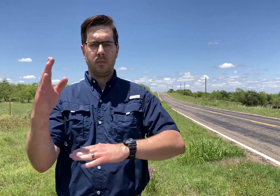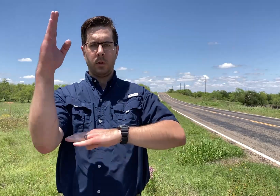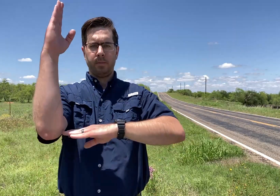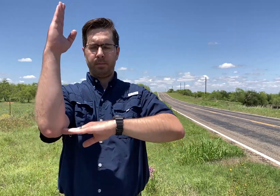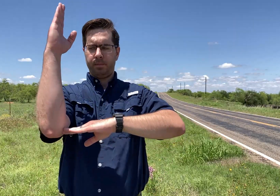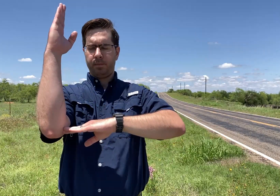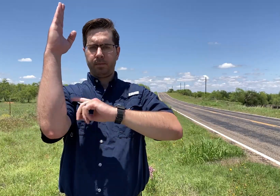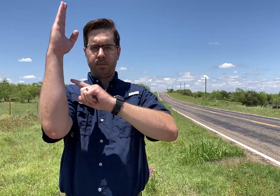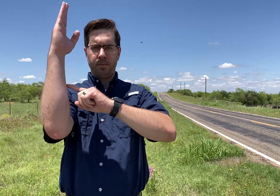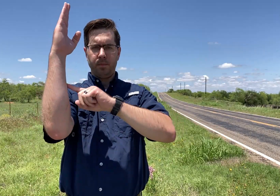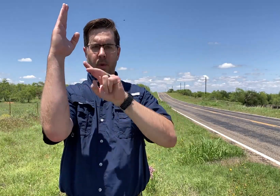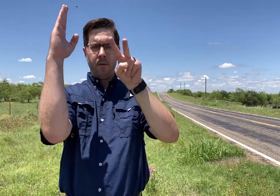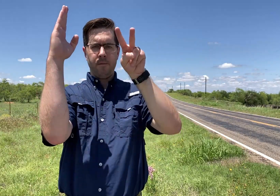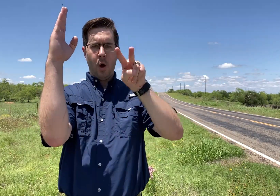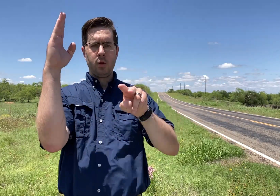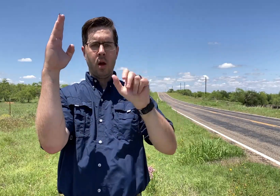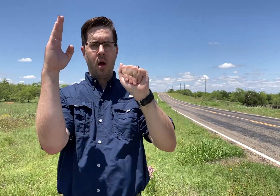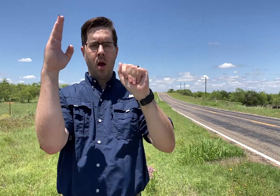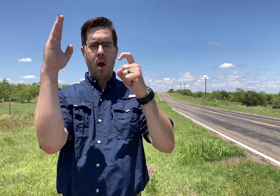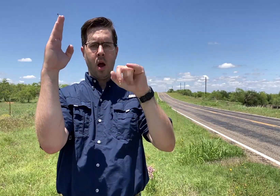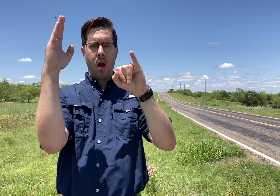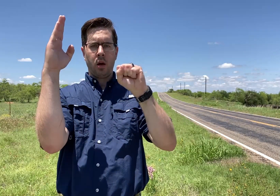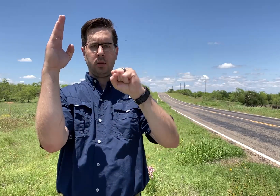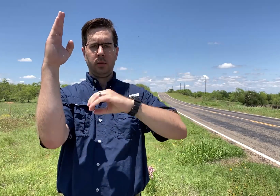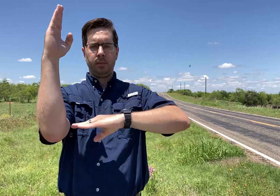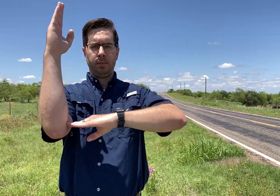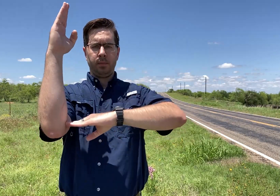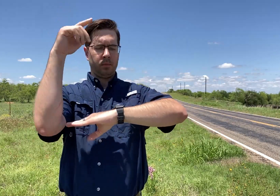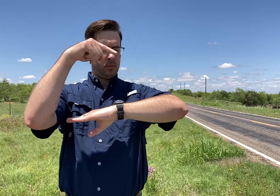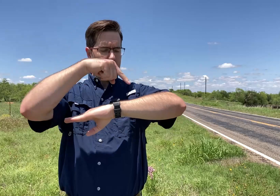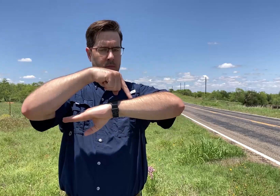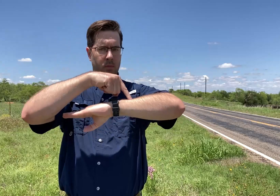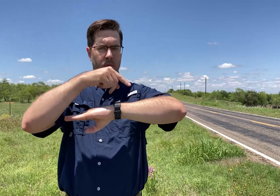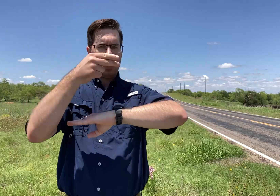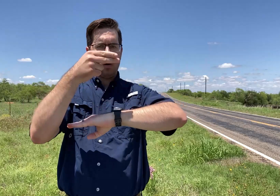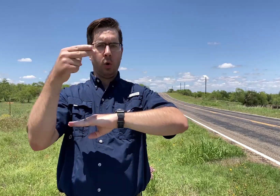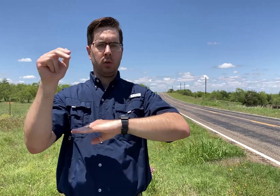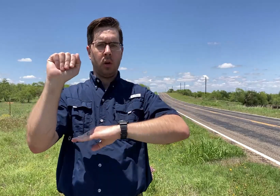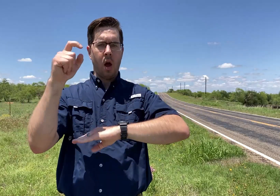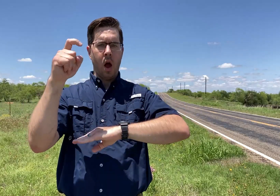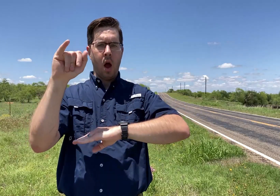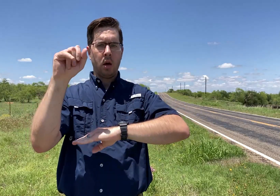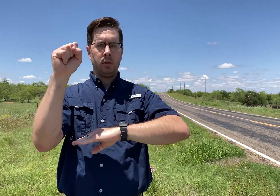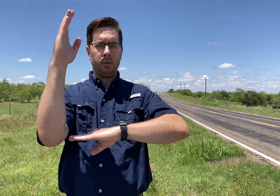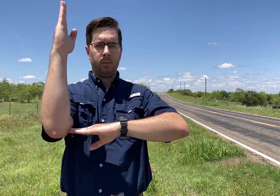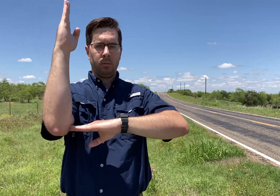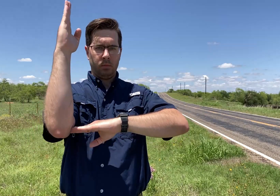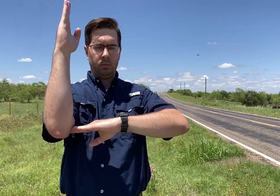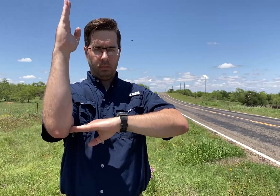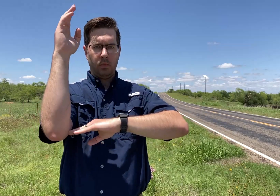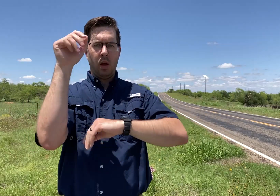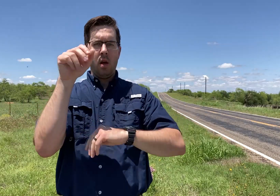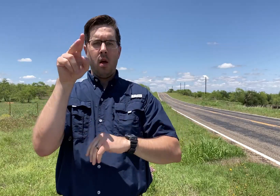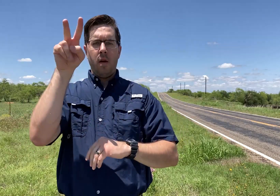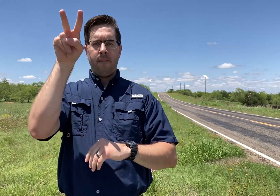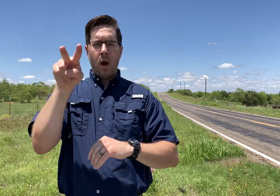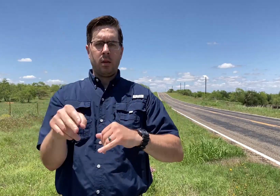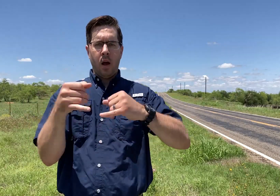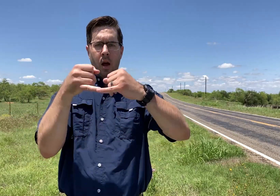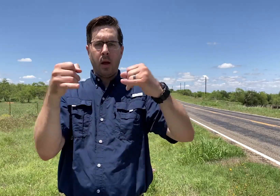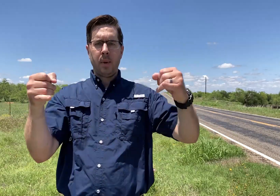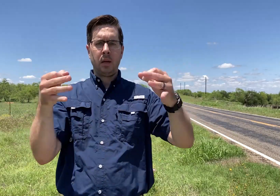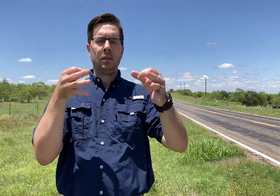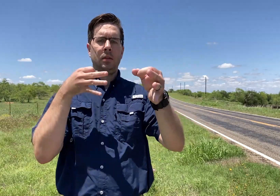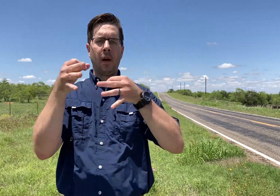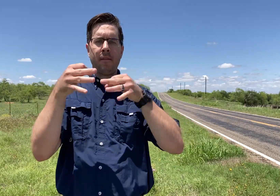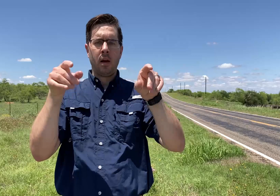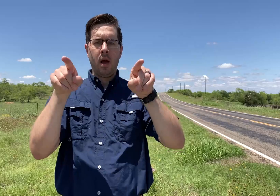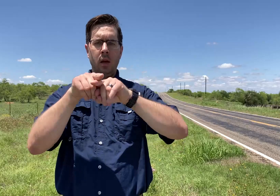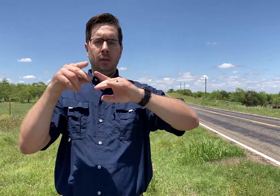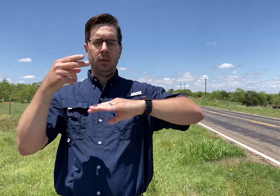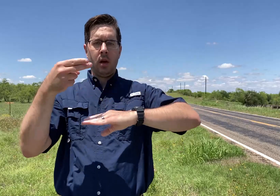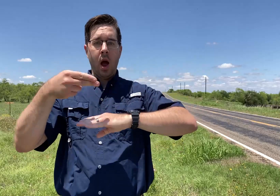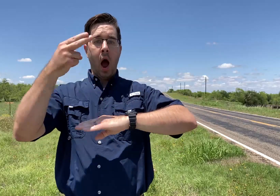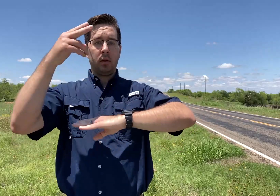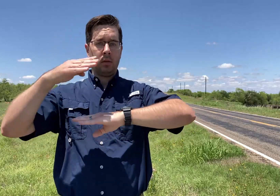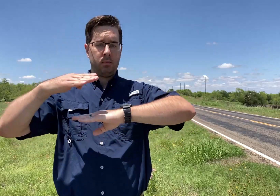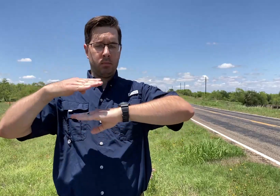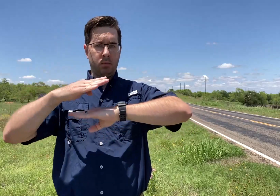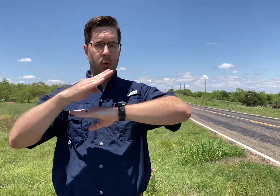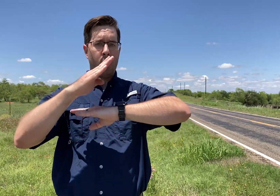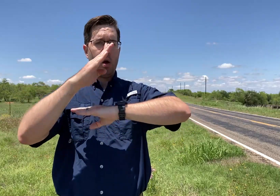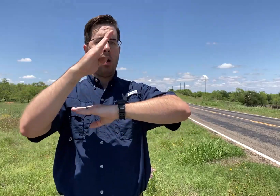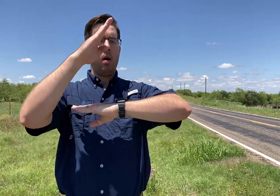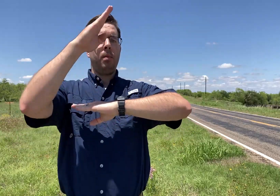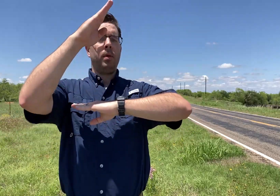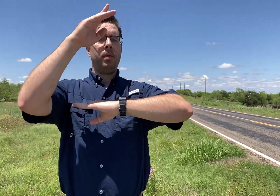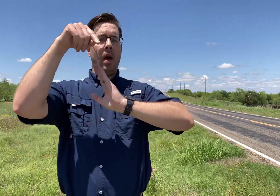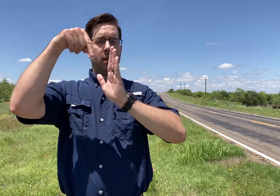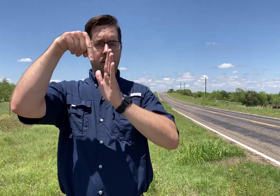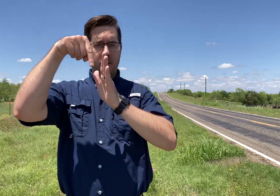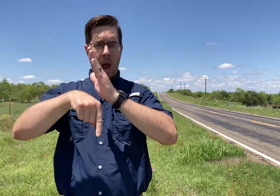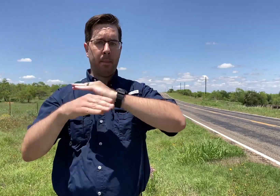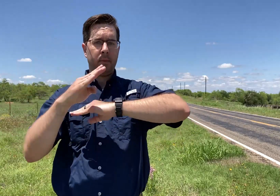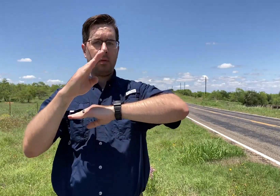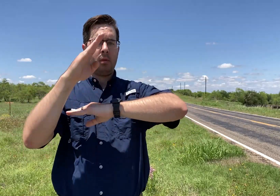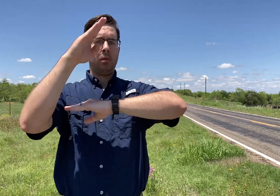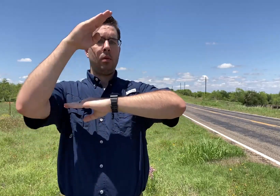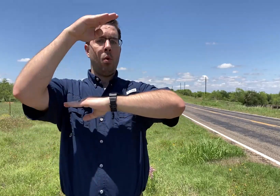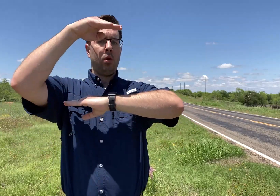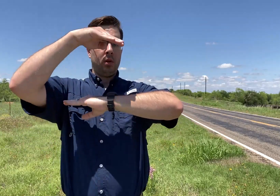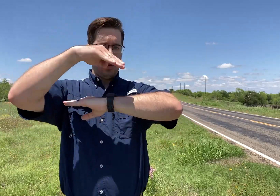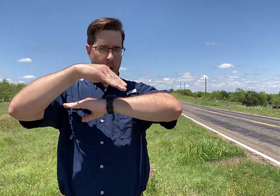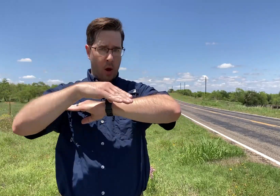Vertical alignment is described as the heights and depths in the vertical axis